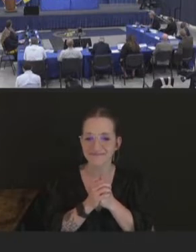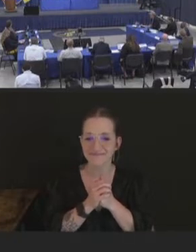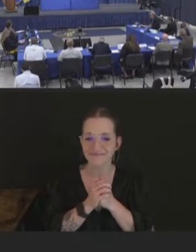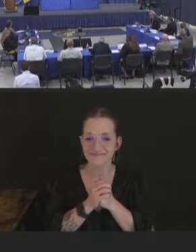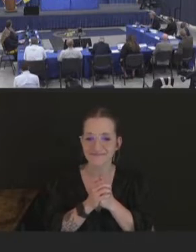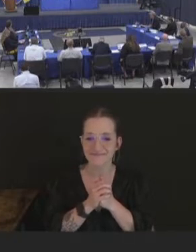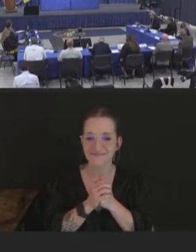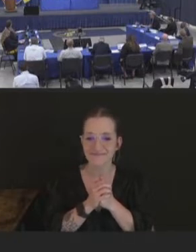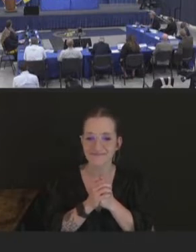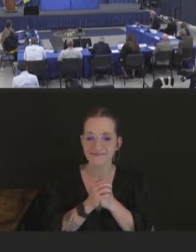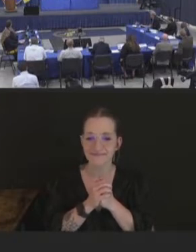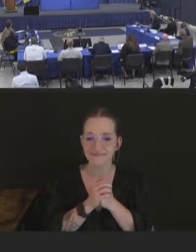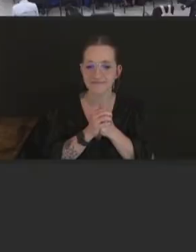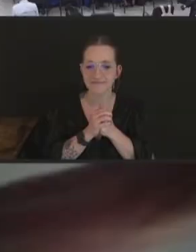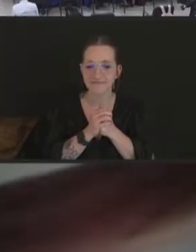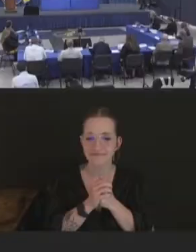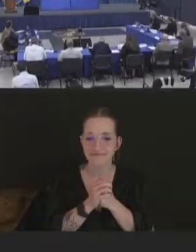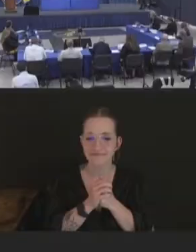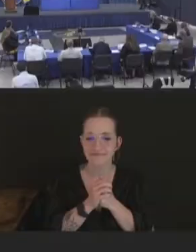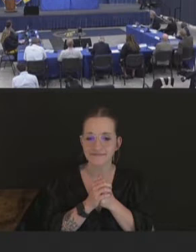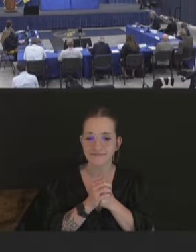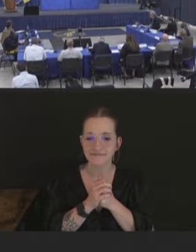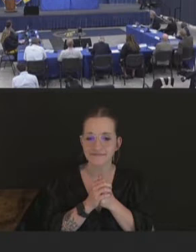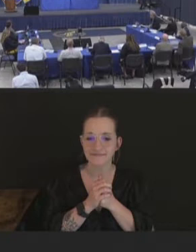It's showing.